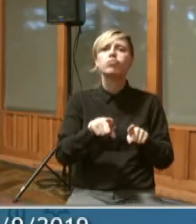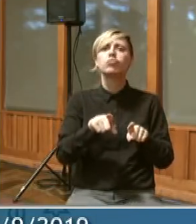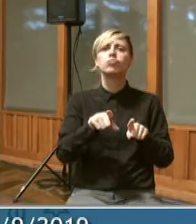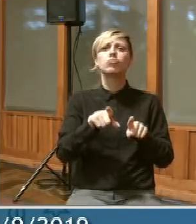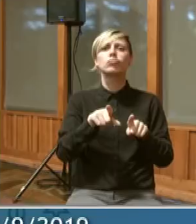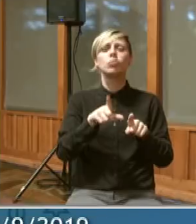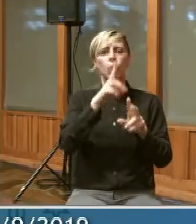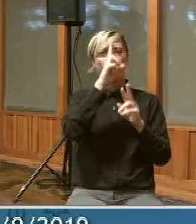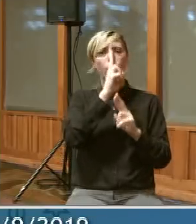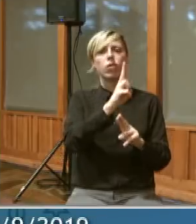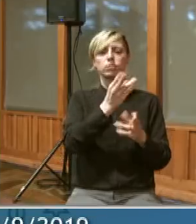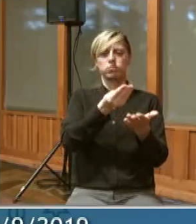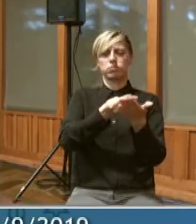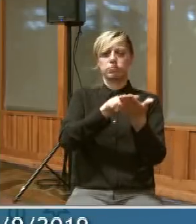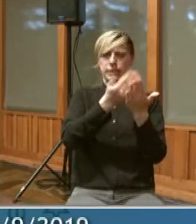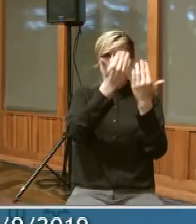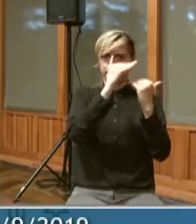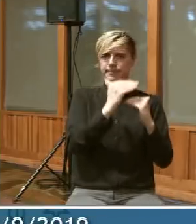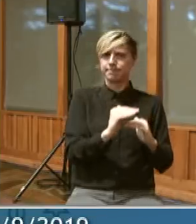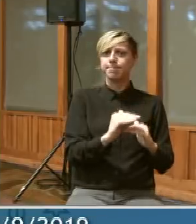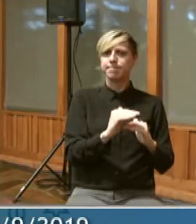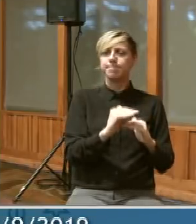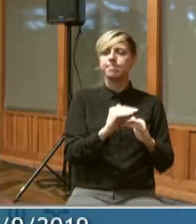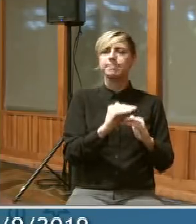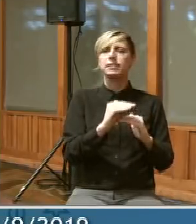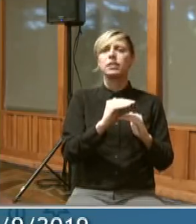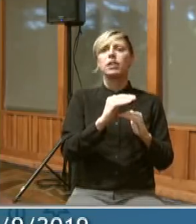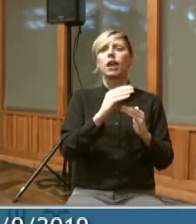I THINK THERE'S A WAY FORWARD TO BOTH BE FISCALLY RESPONSIBLE AND